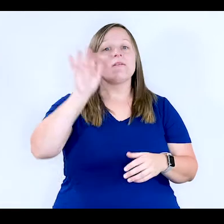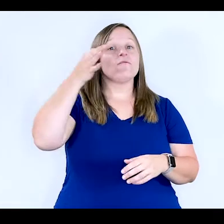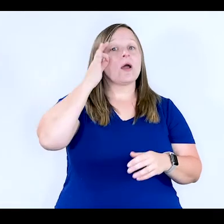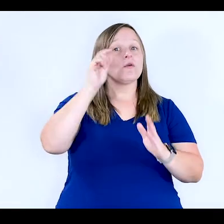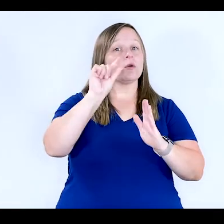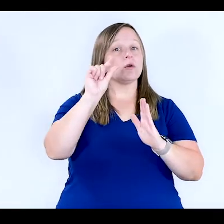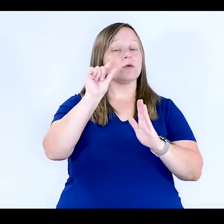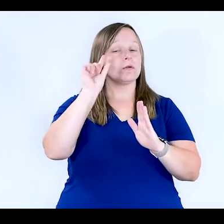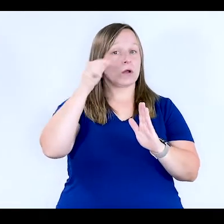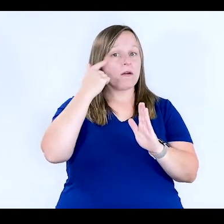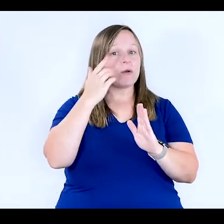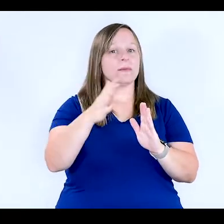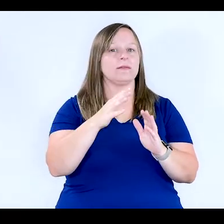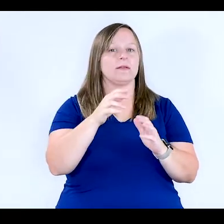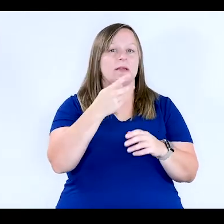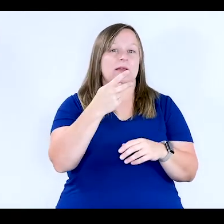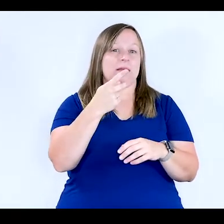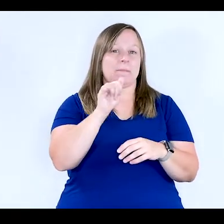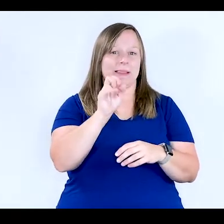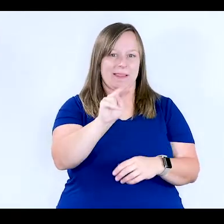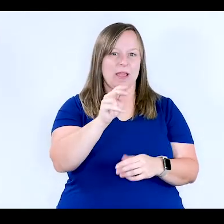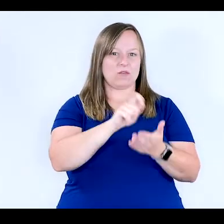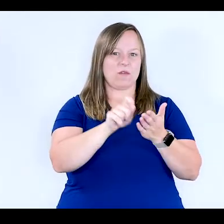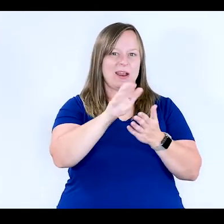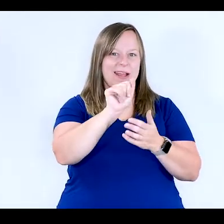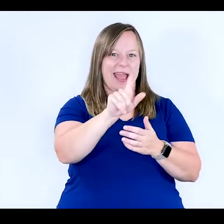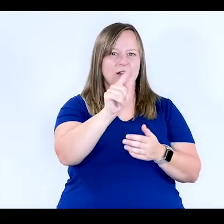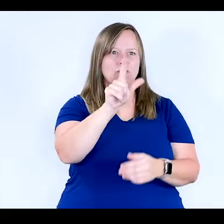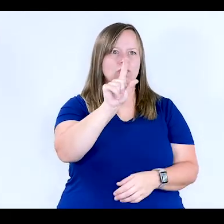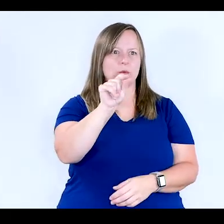federal government enacted the Plain Writing Act of 2010, which requires